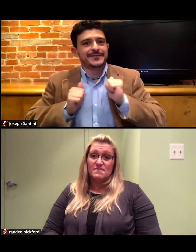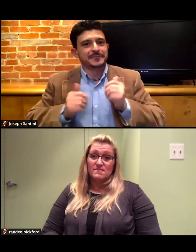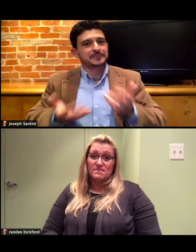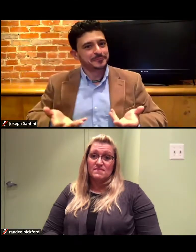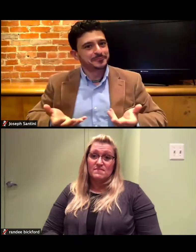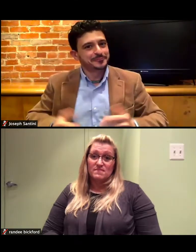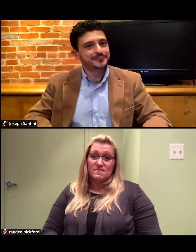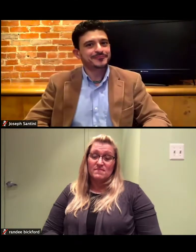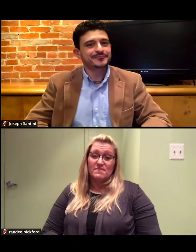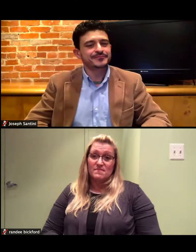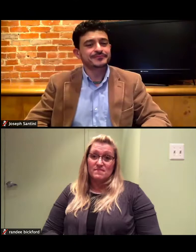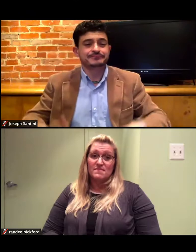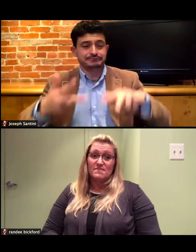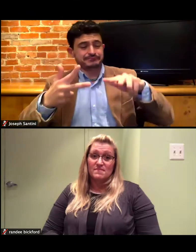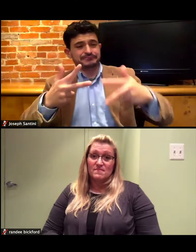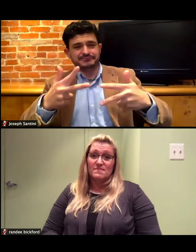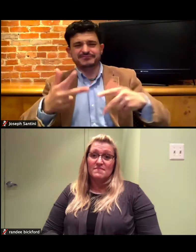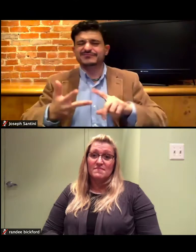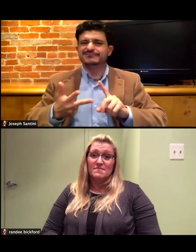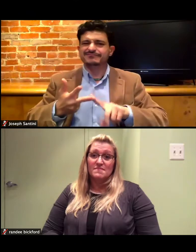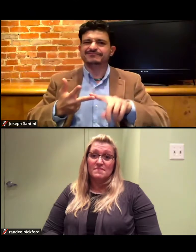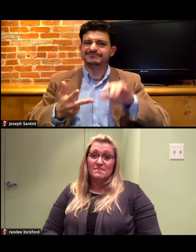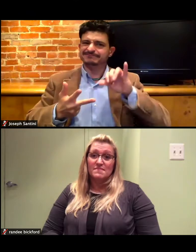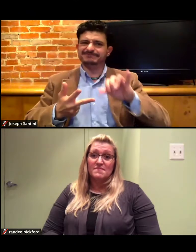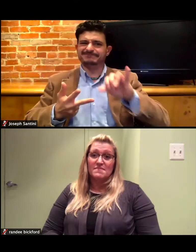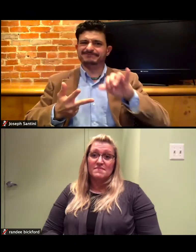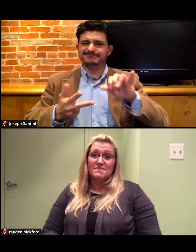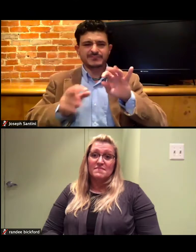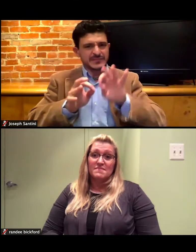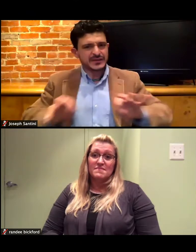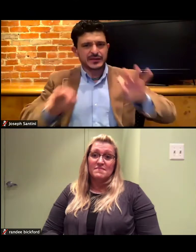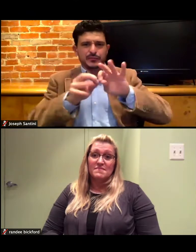To help them be successful later in life we have to start that foundation early